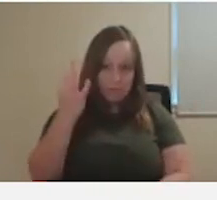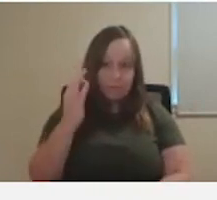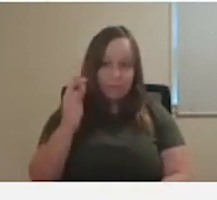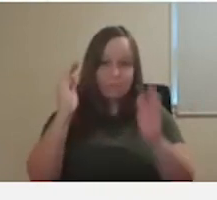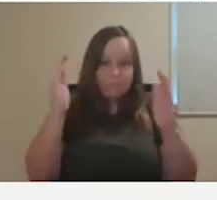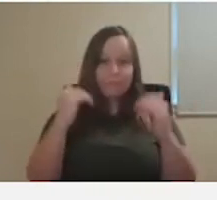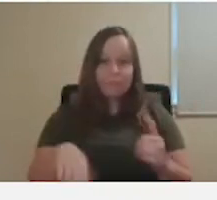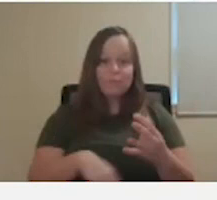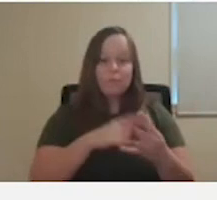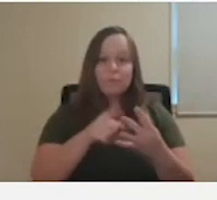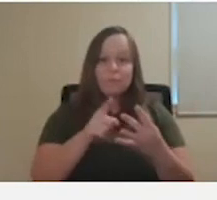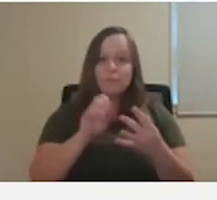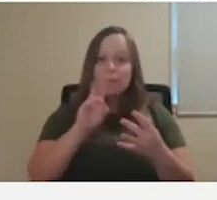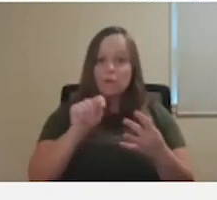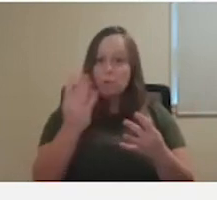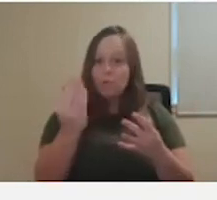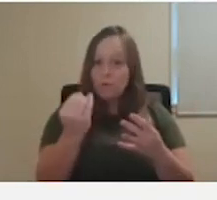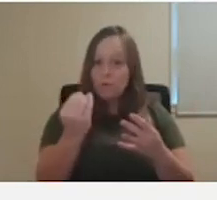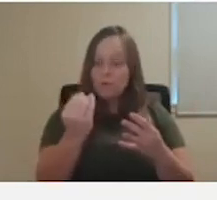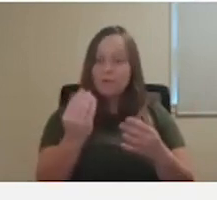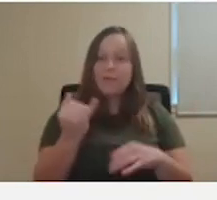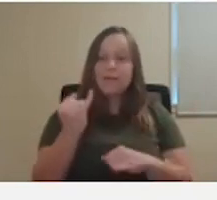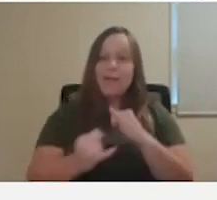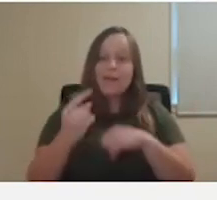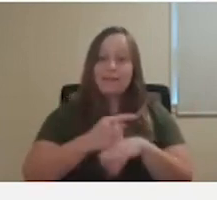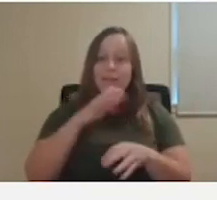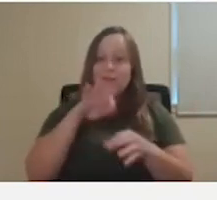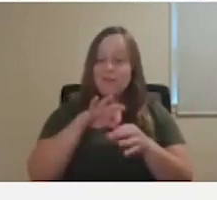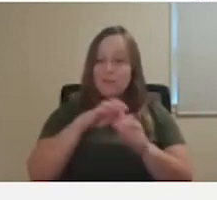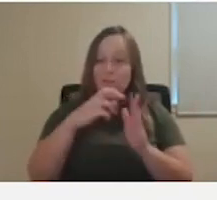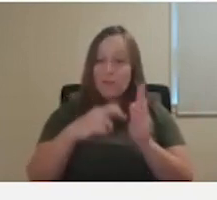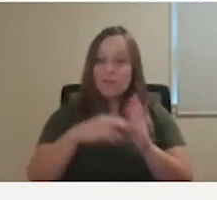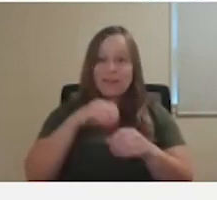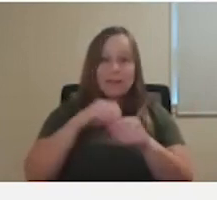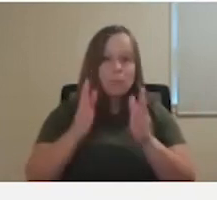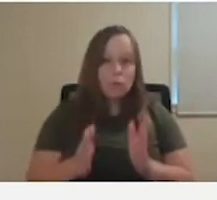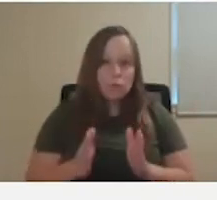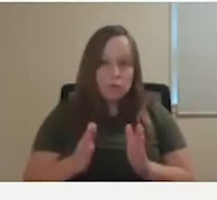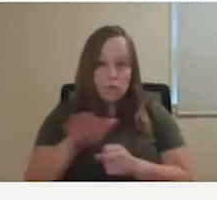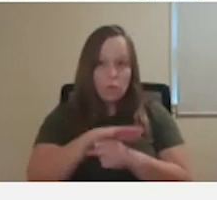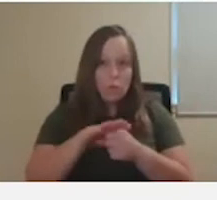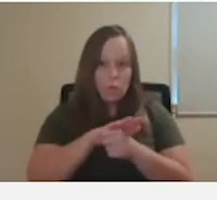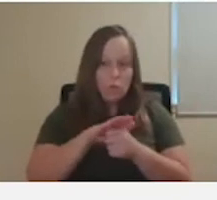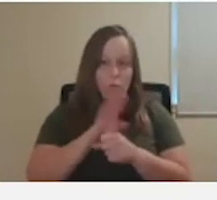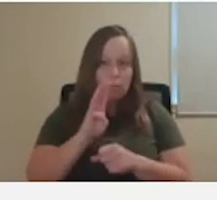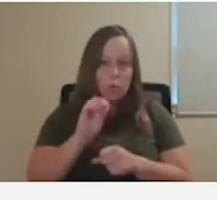October 14 is the last day to register to vote in person. So say you miss October 9.